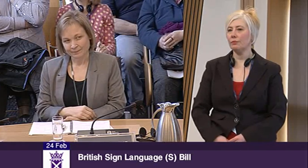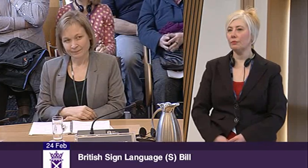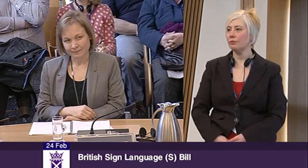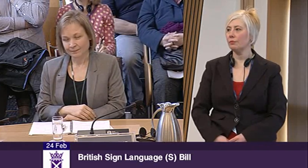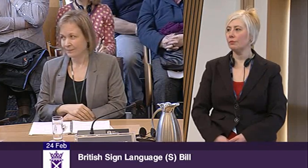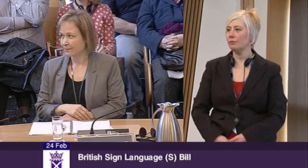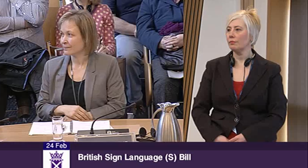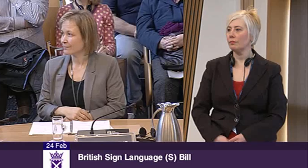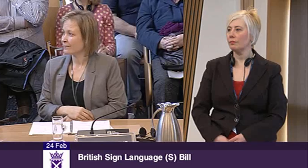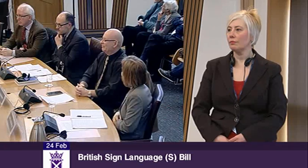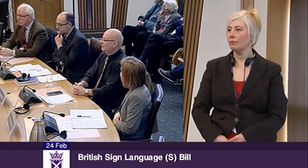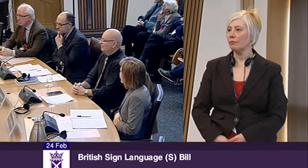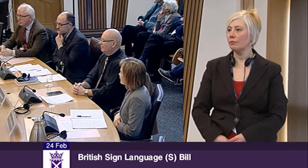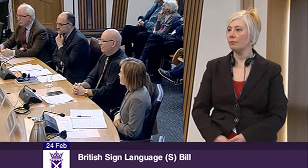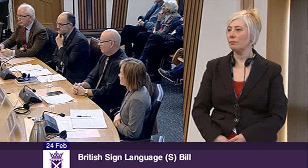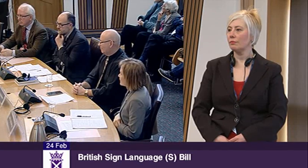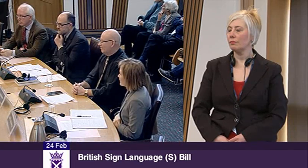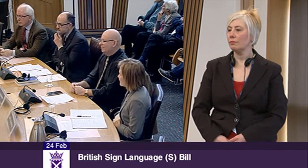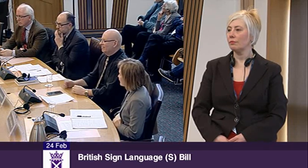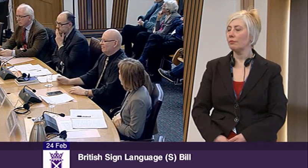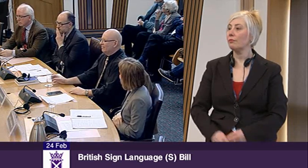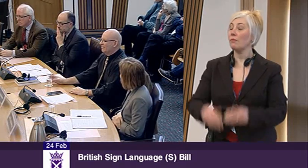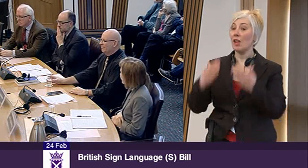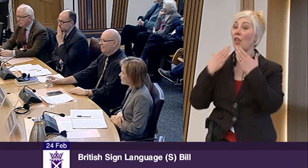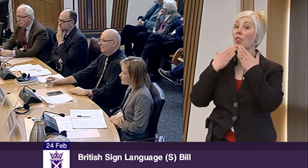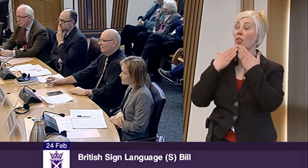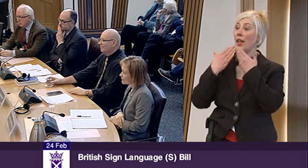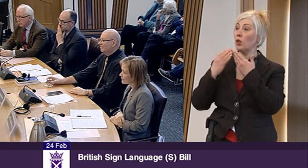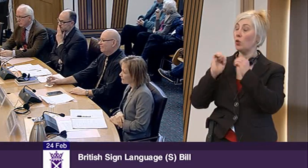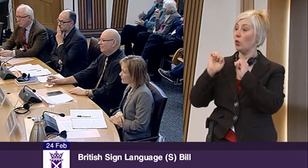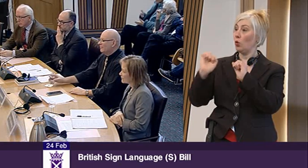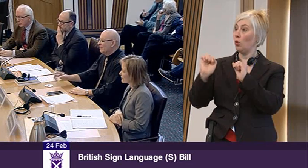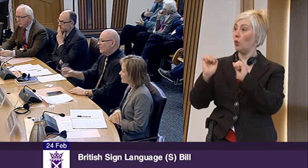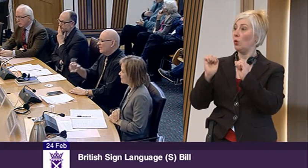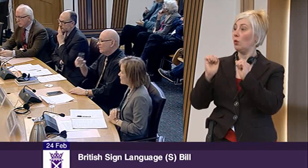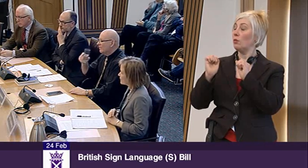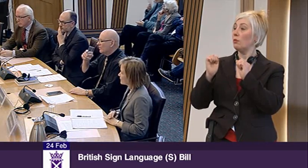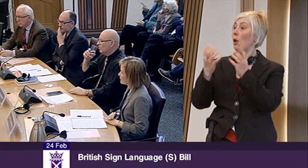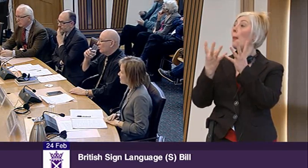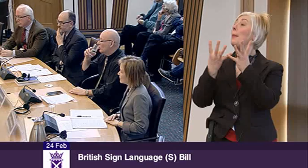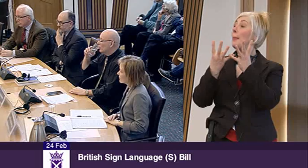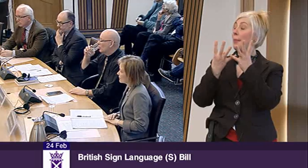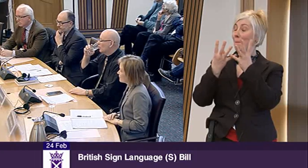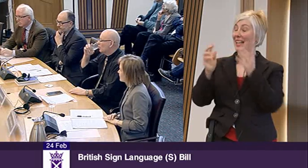Siobhan McMahon: As has been said, our previous witnesses suggested that, if we were only